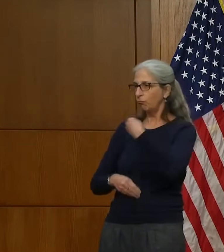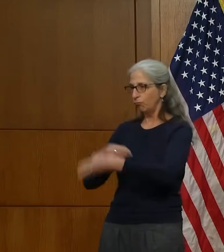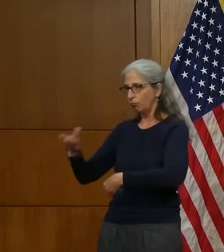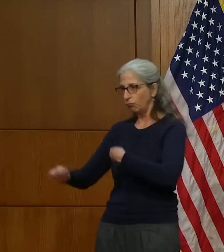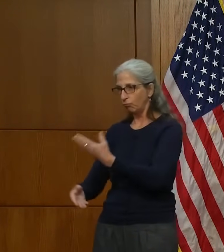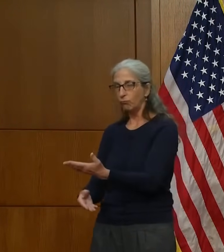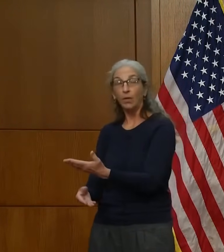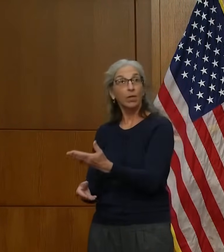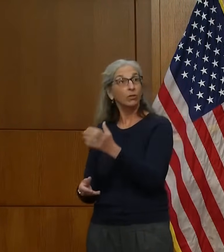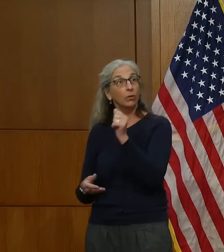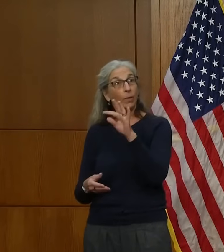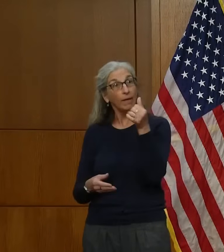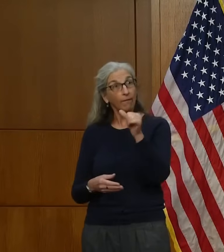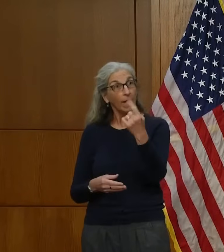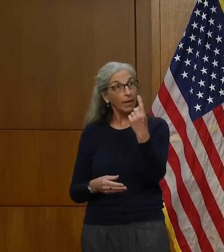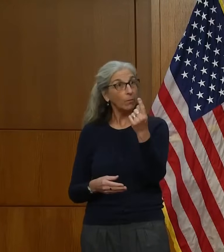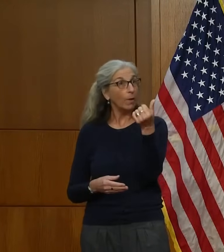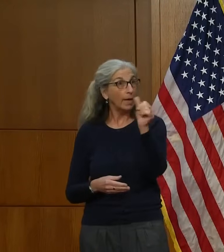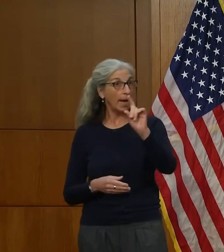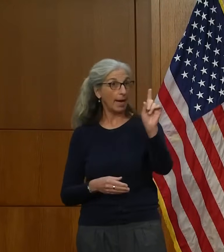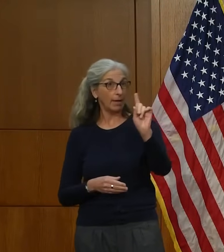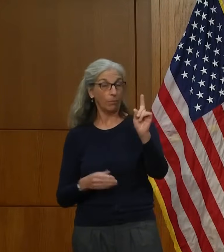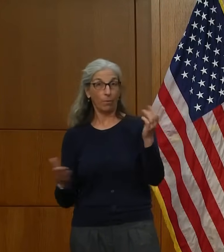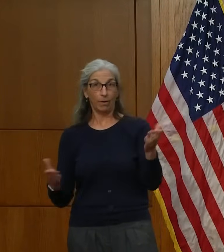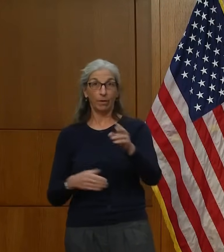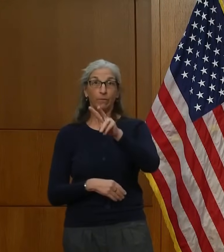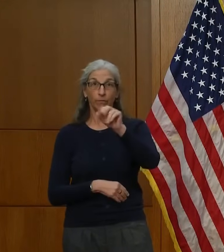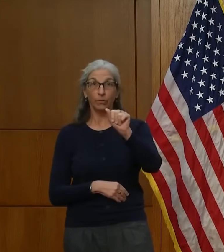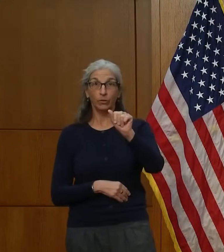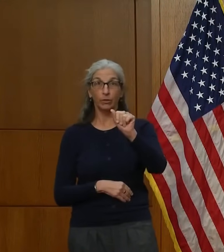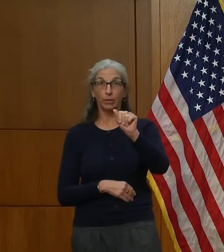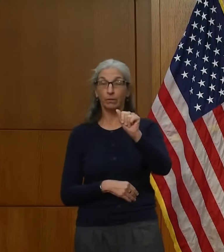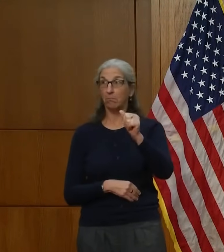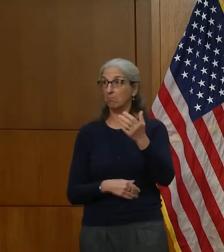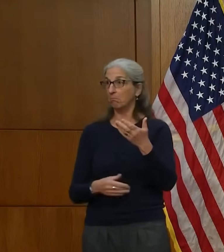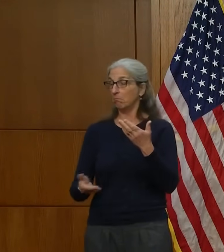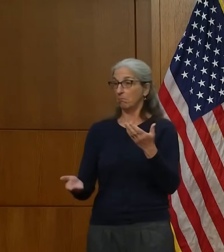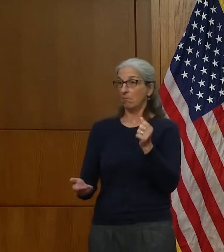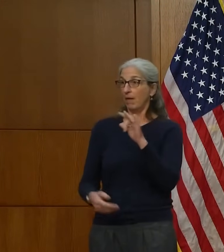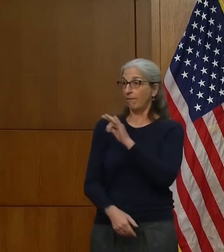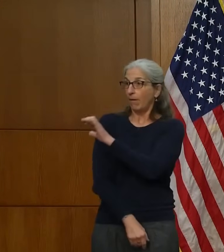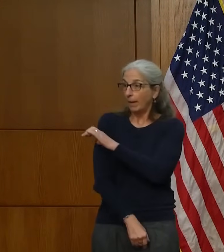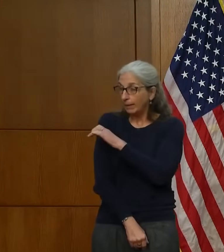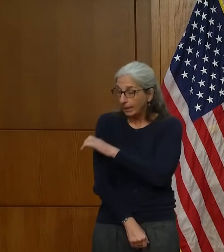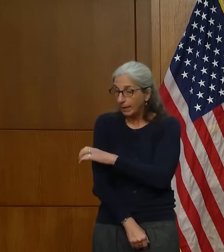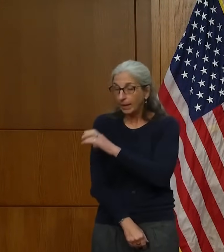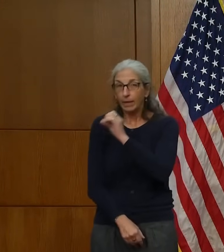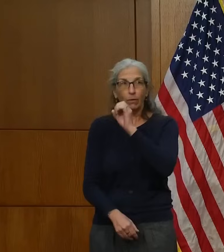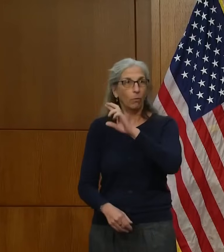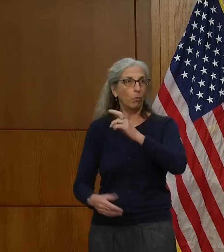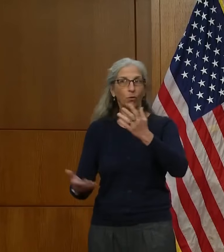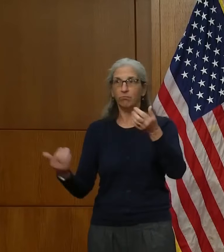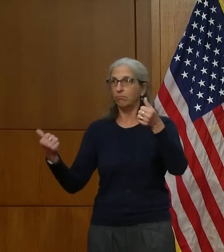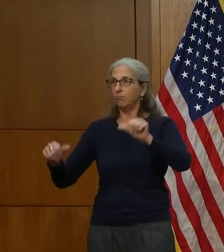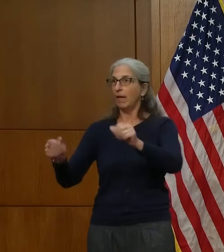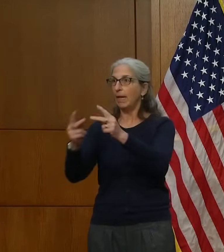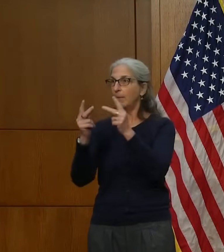STOCKPILE IN VIRGINIA. IT'S JUST A MATTER OF LOGISTICS AND MAKING SURE THAT WE GET THE SUPPLIES TO THEM. S. IF